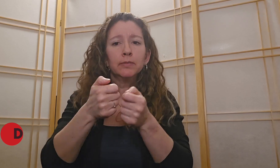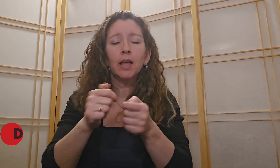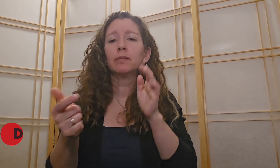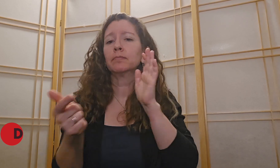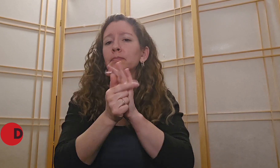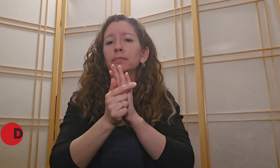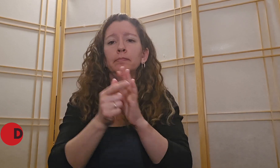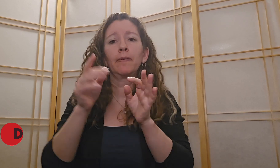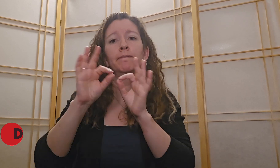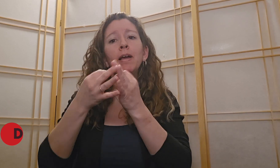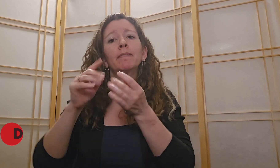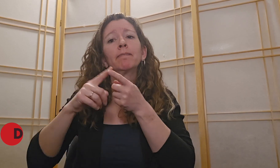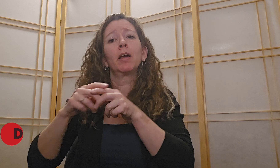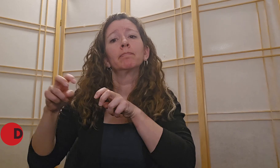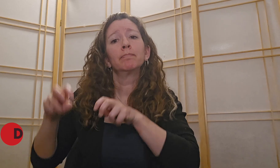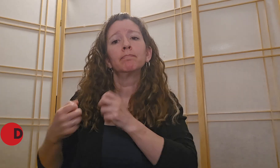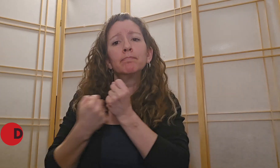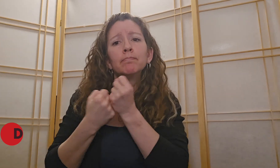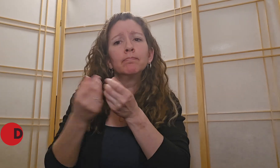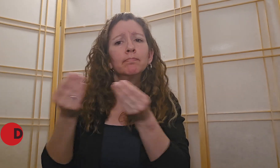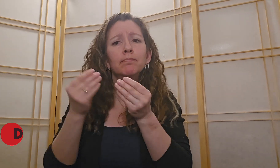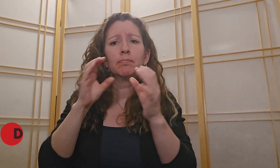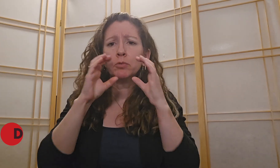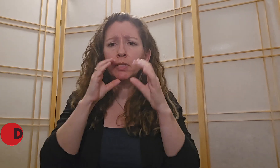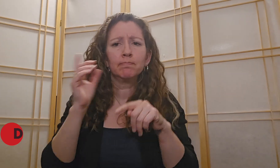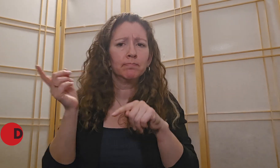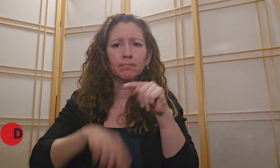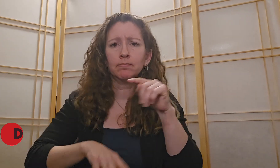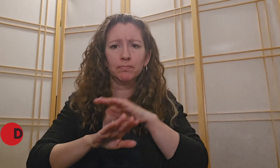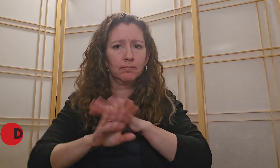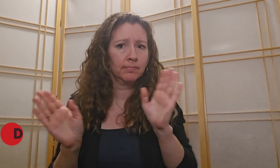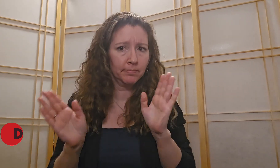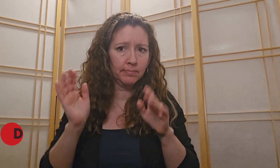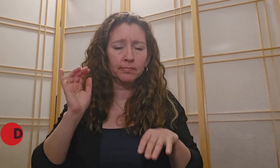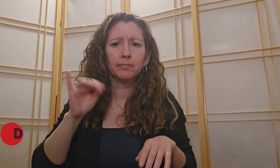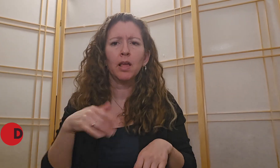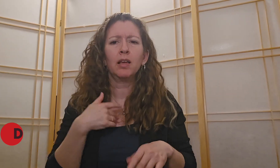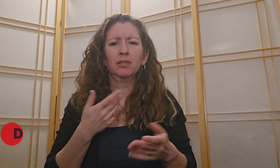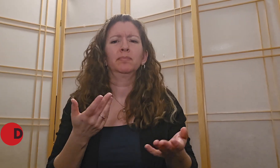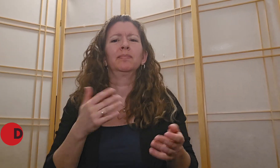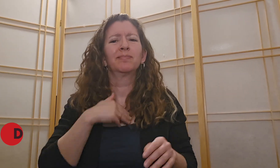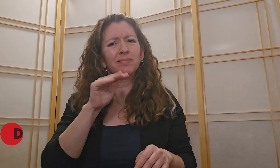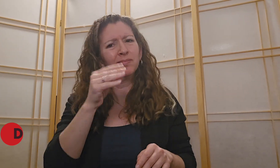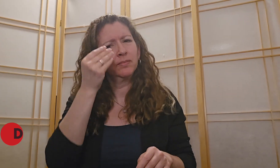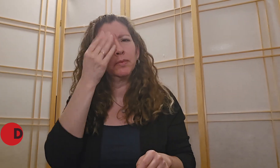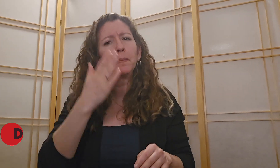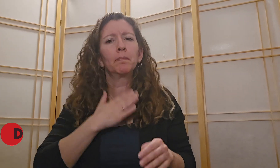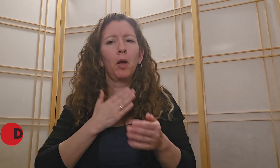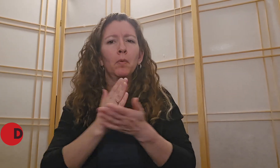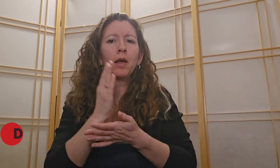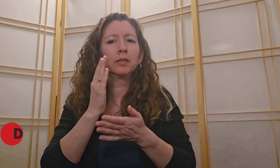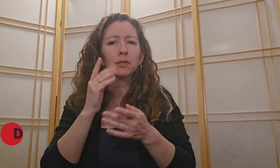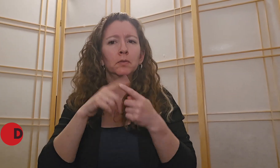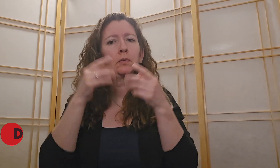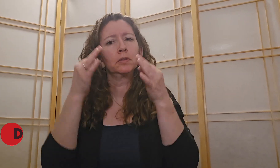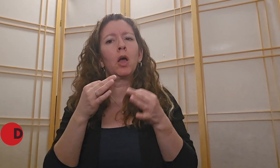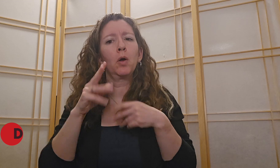to facilitate communication. I informed her of my right to decide what kind of communication I wanted. She said no, sorry.